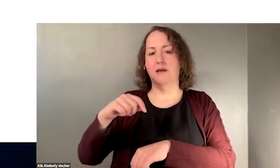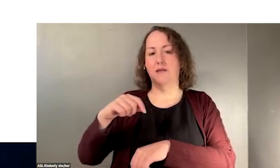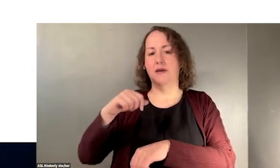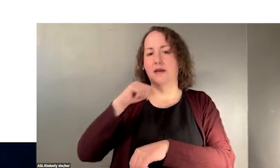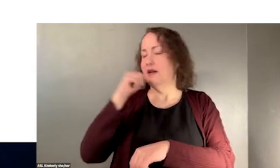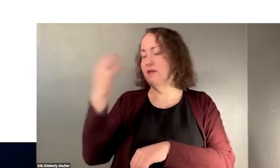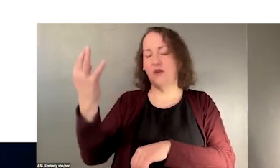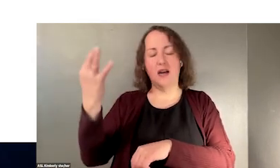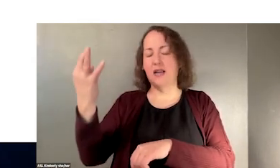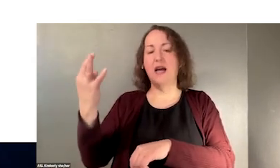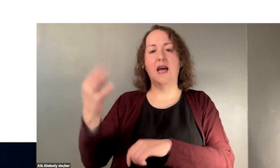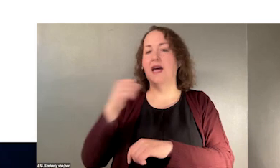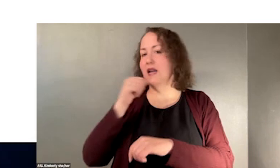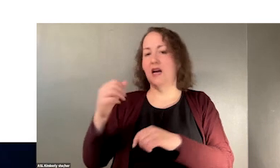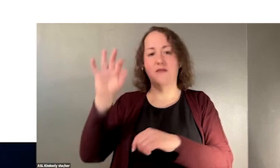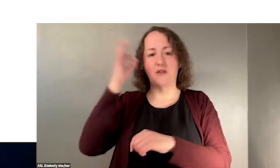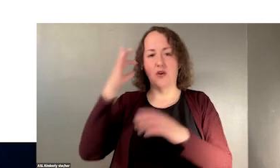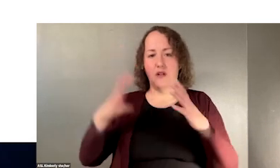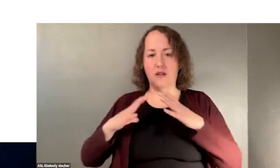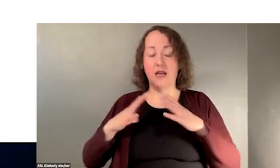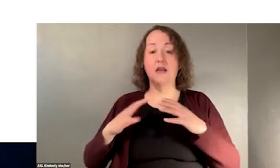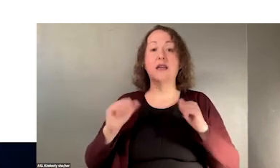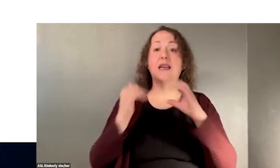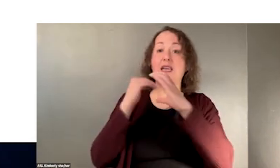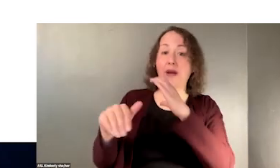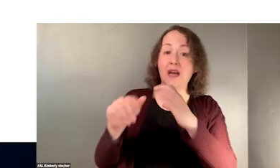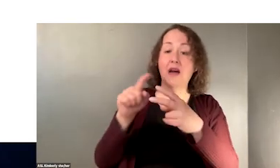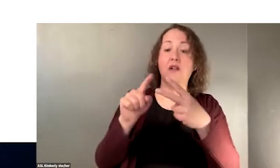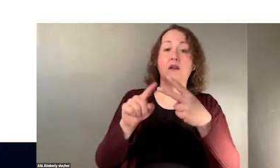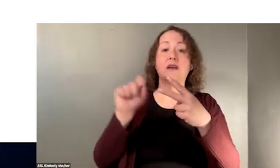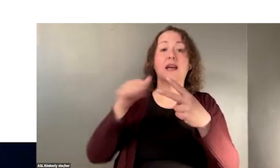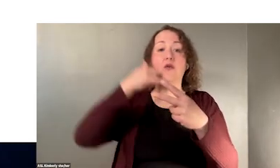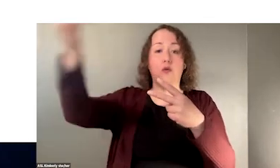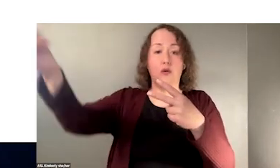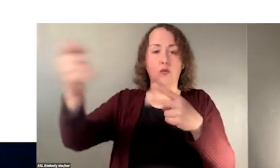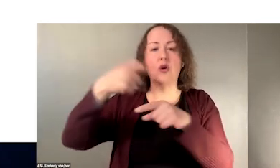We have email as well as phone available. We'll make sure to get back to you as soon as we can.